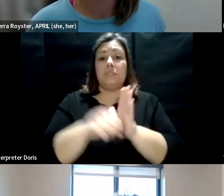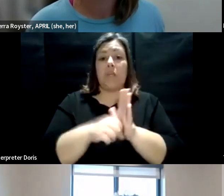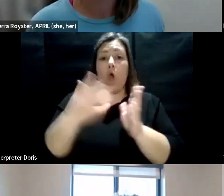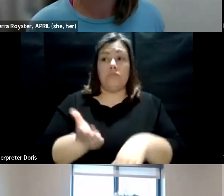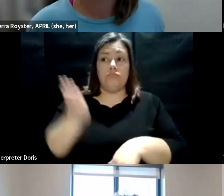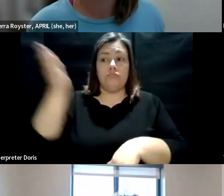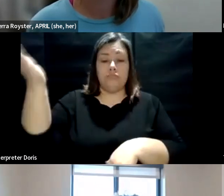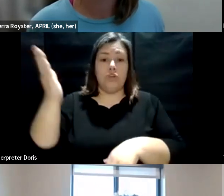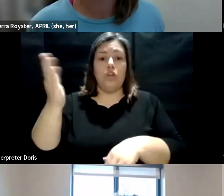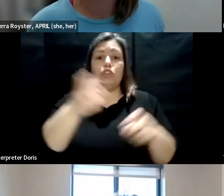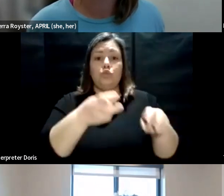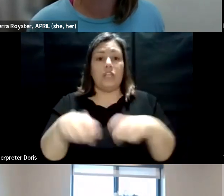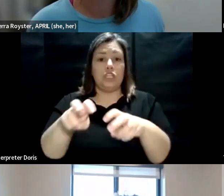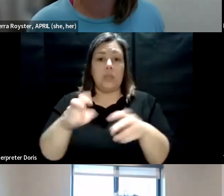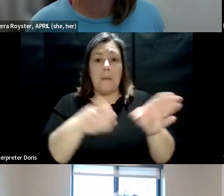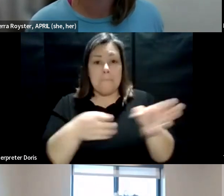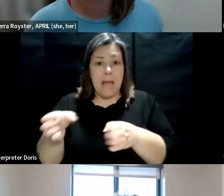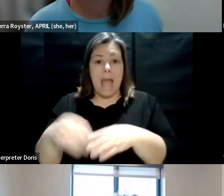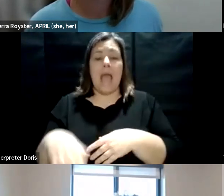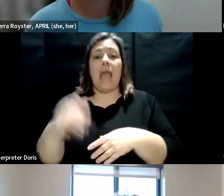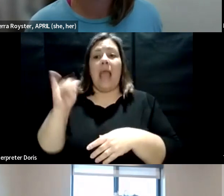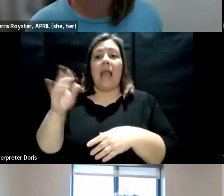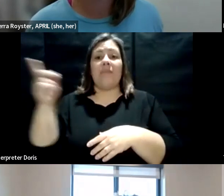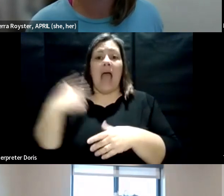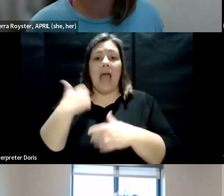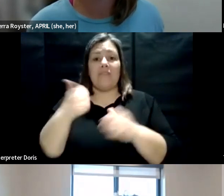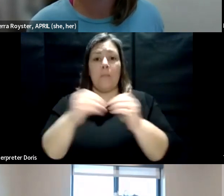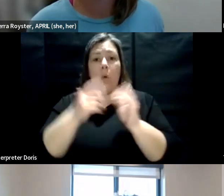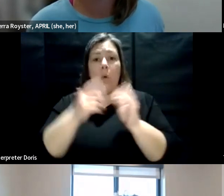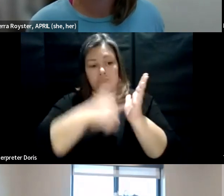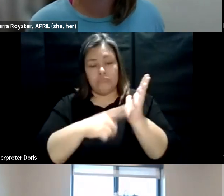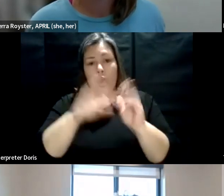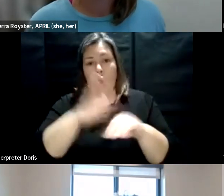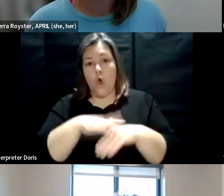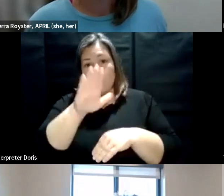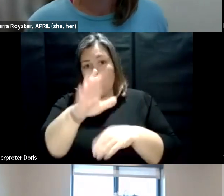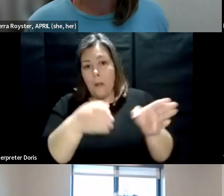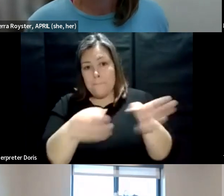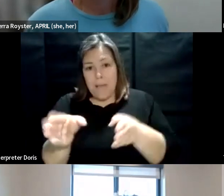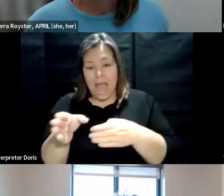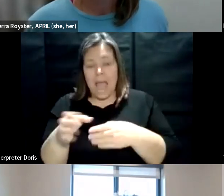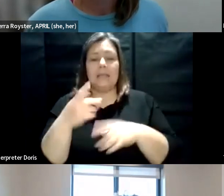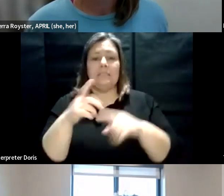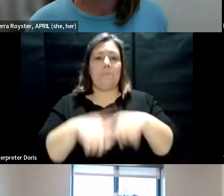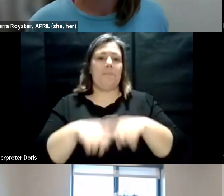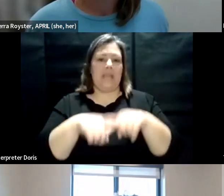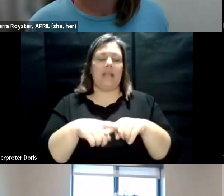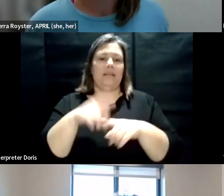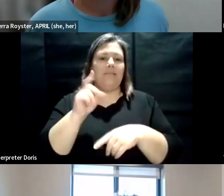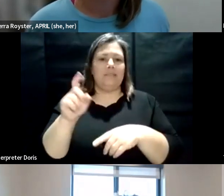Height and scrutiny settings on on that plan, or in that, or your state.